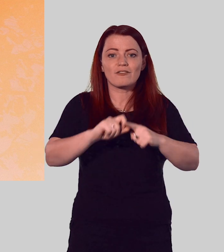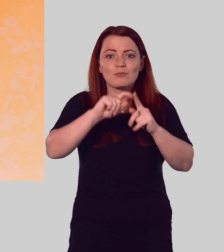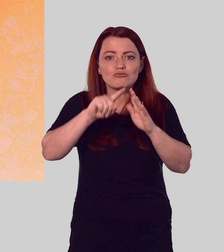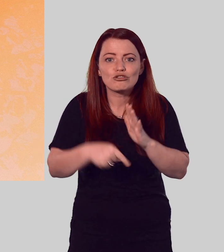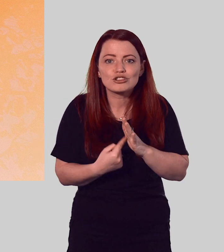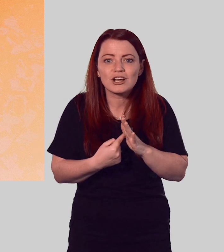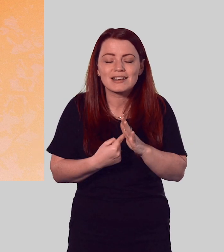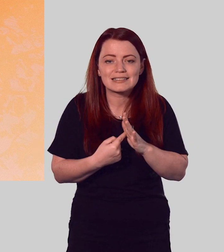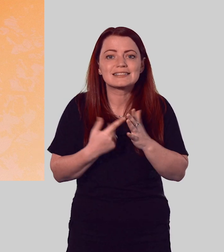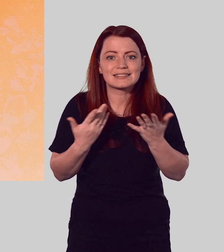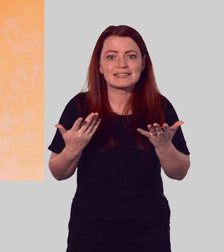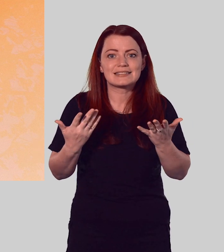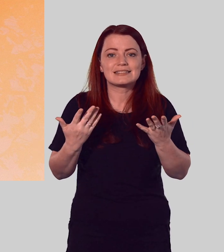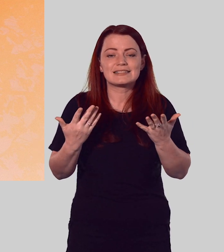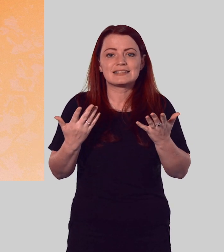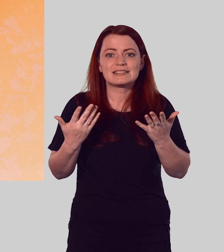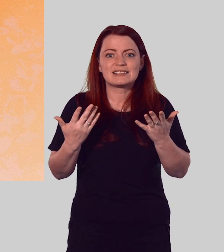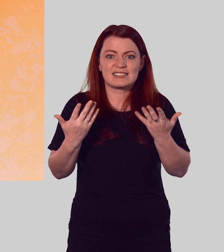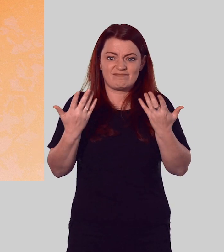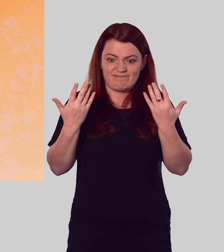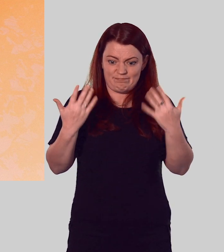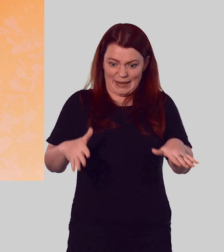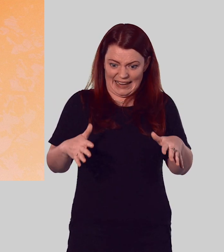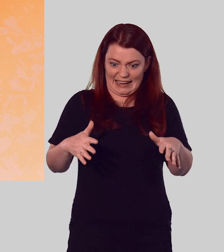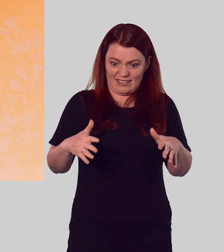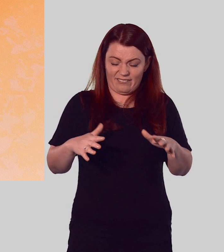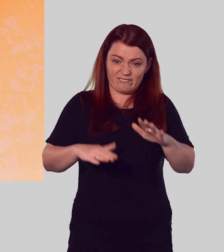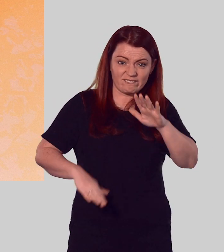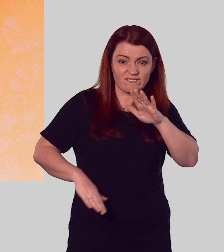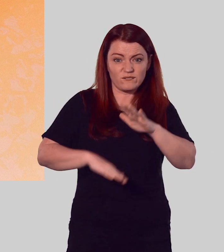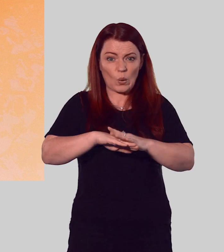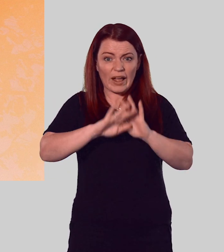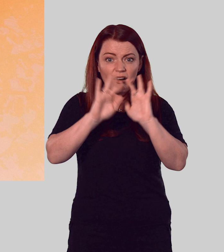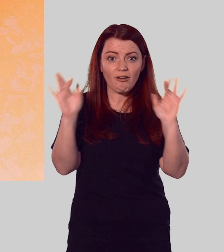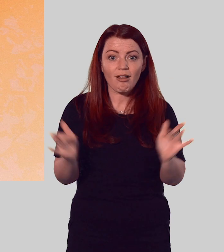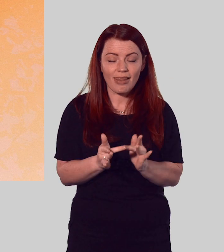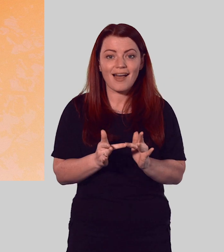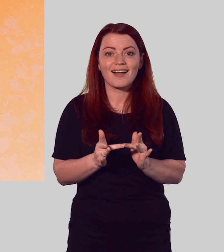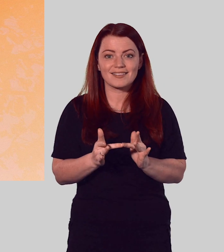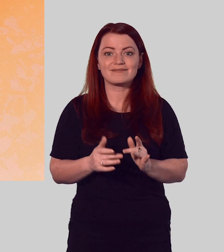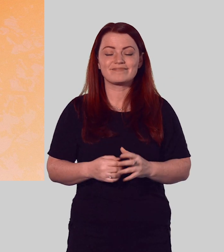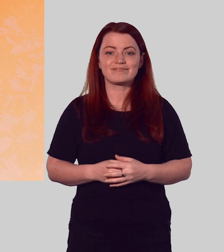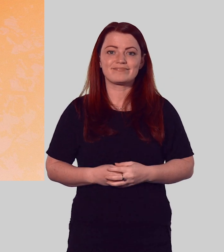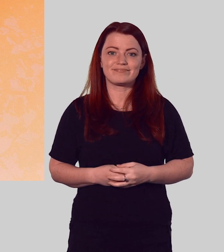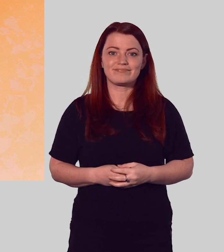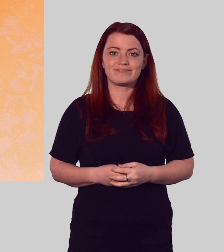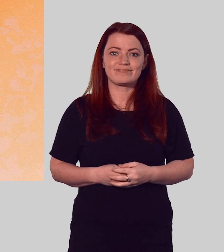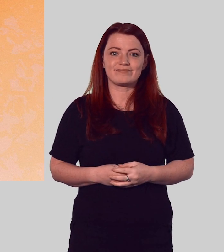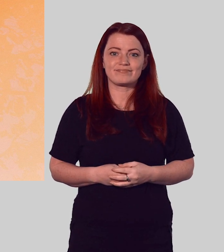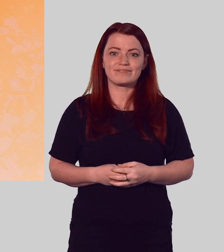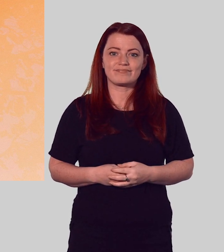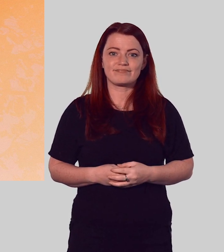has been conducted entirely online. I'm working with wonderful